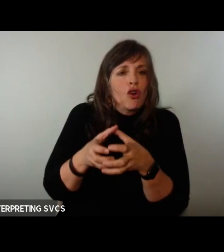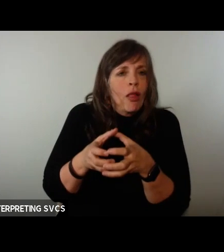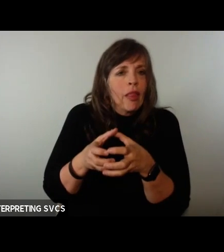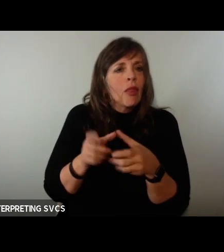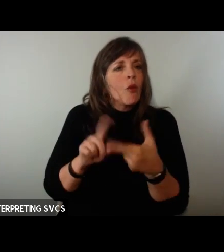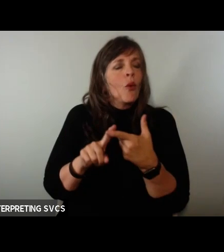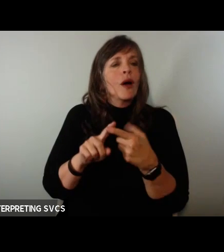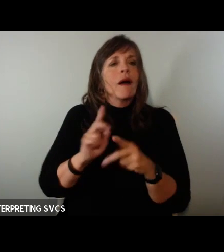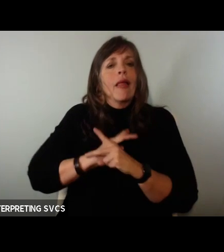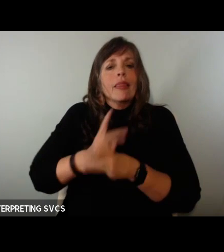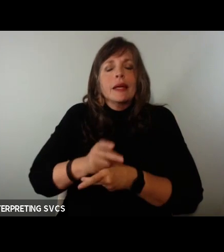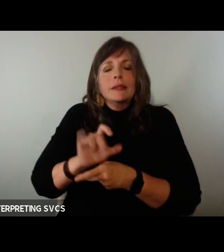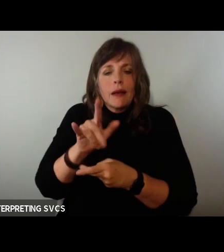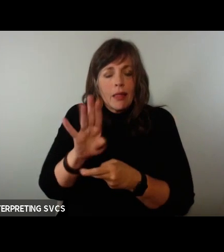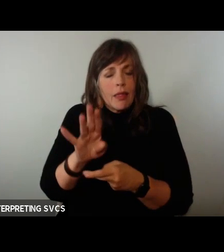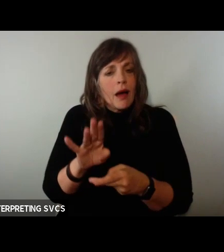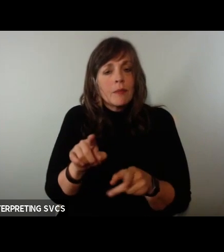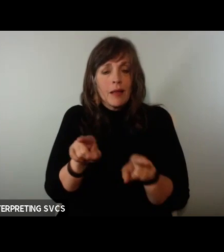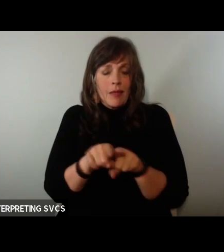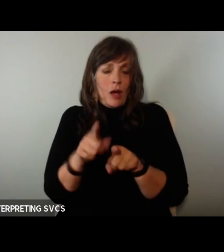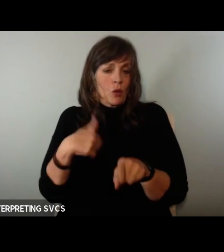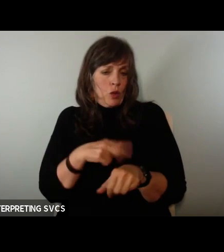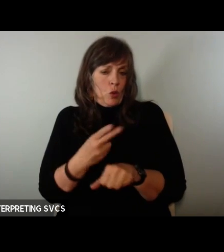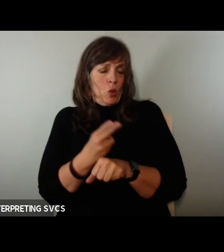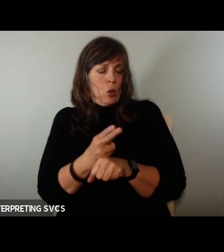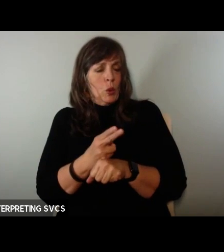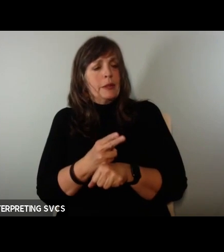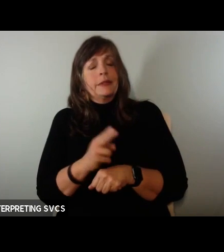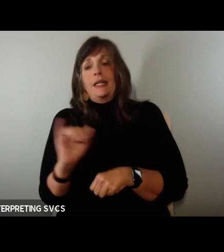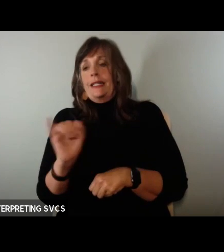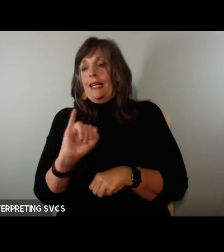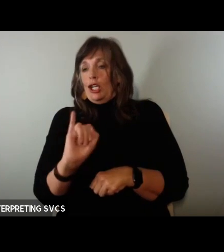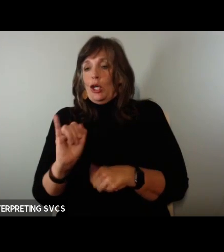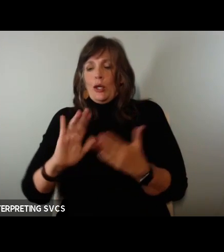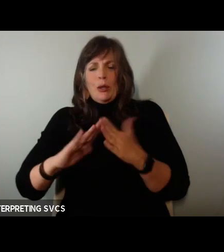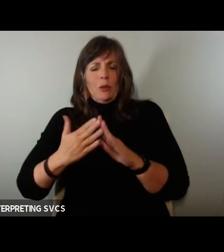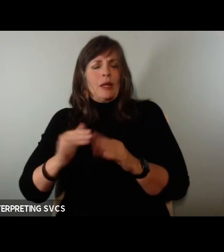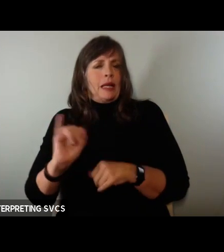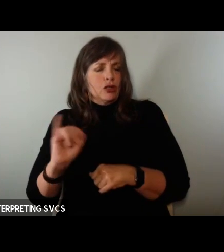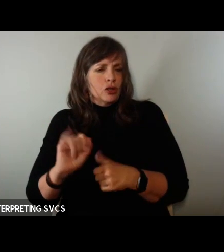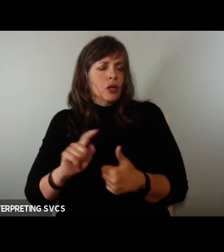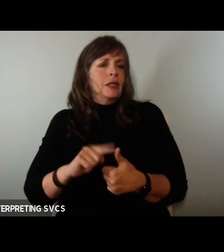of community-based insurance in Haiti, the Caribbean, India, and West Africa.